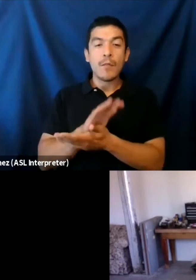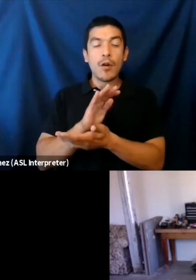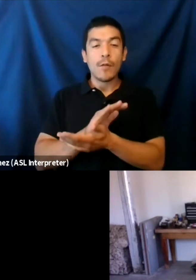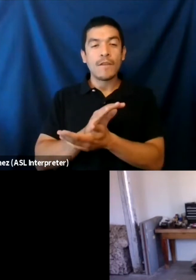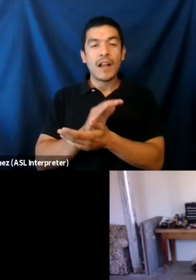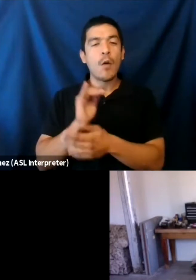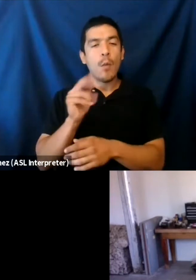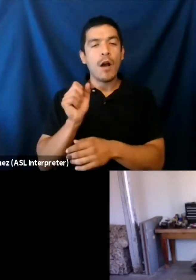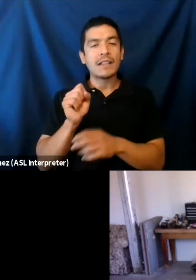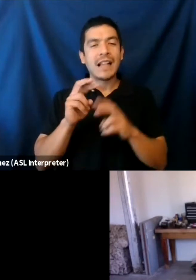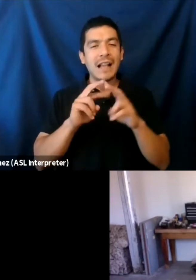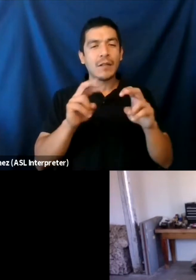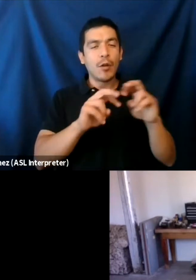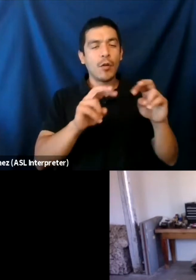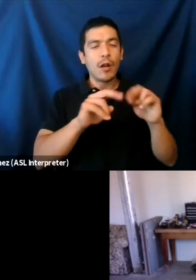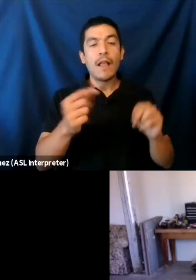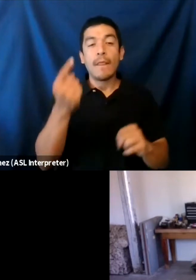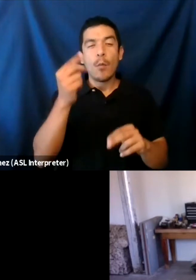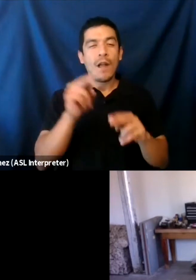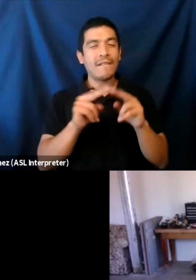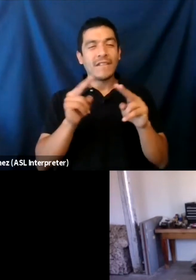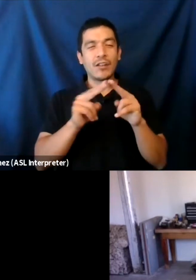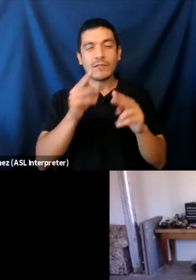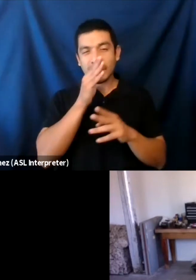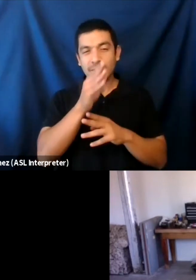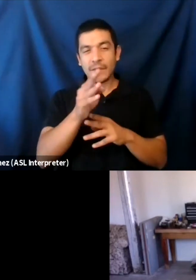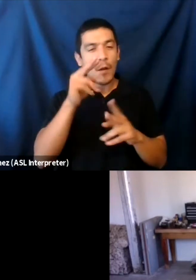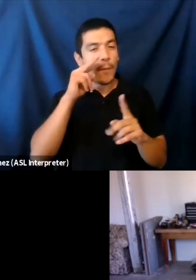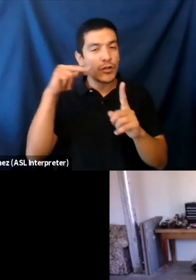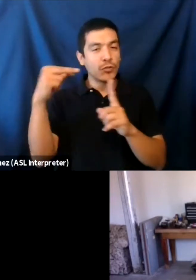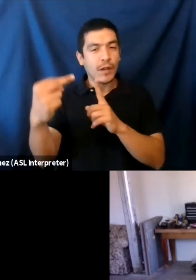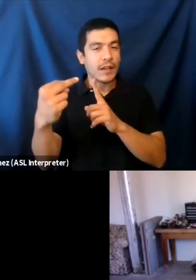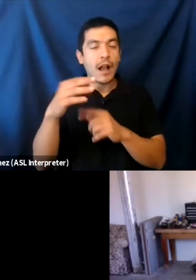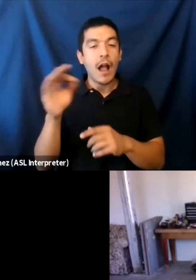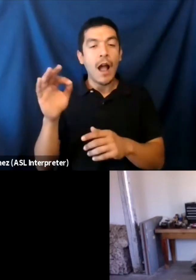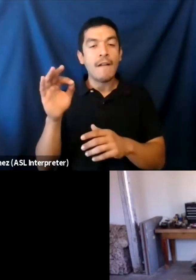was this one very particular perspective of image making.